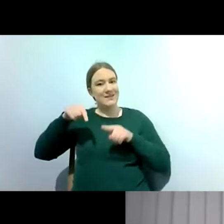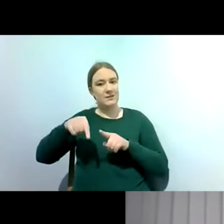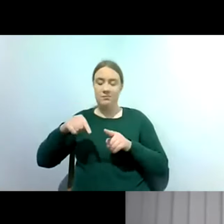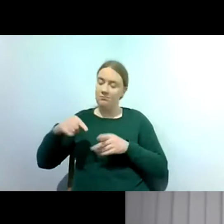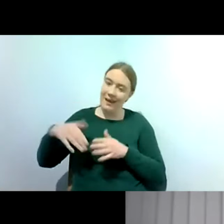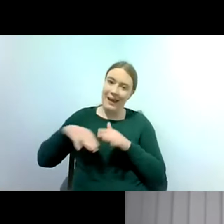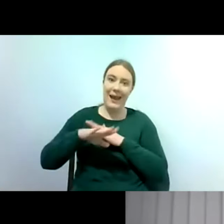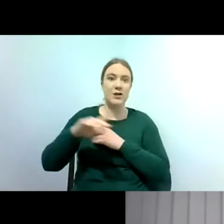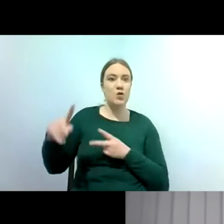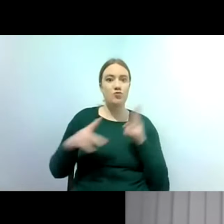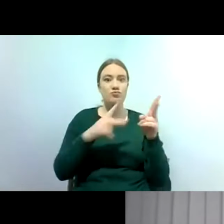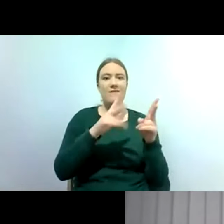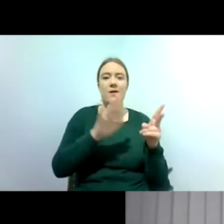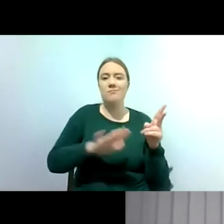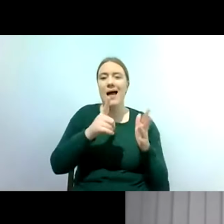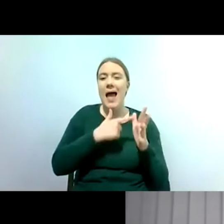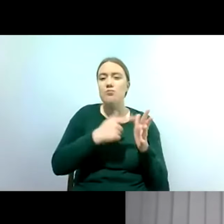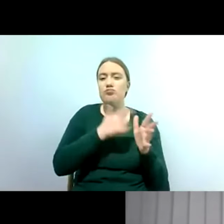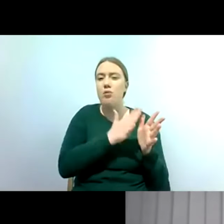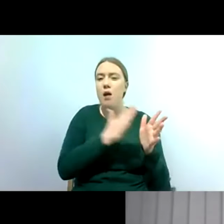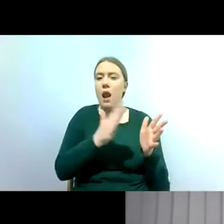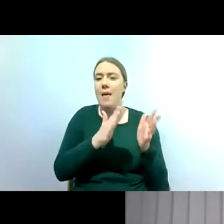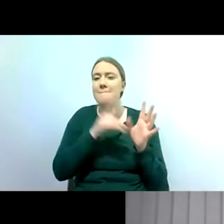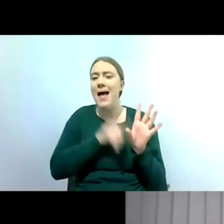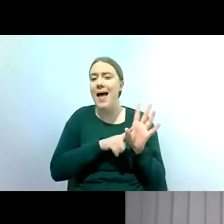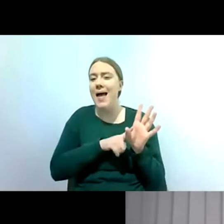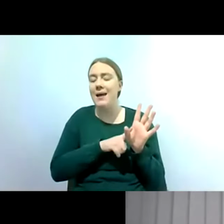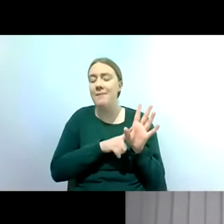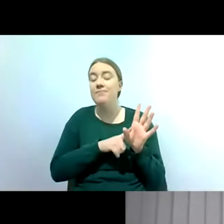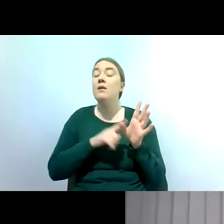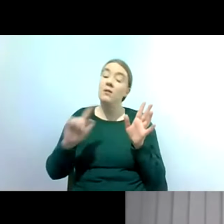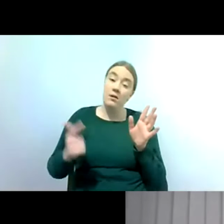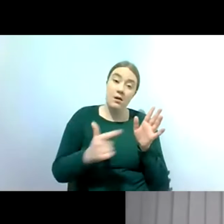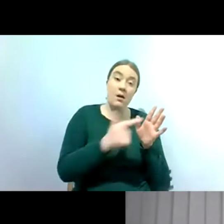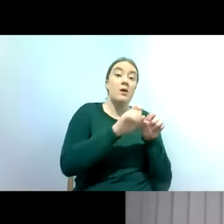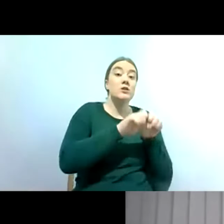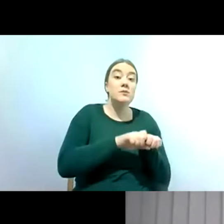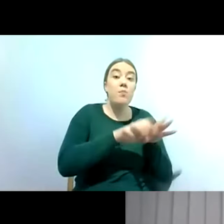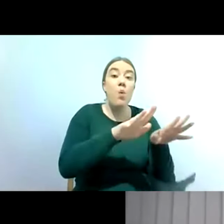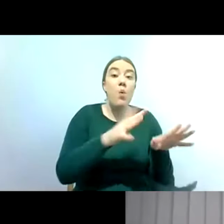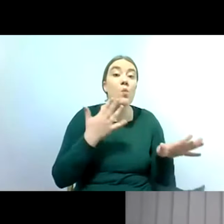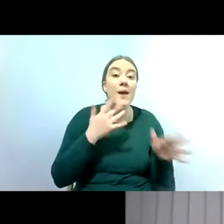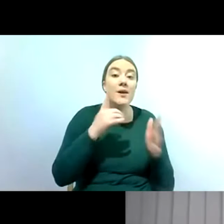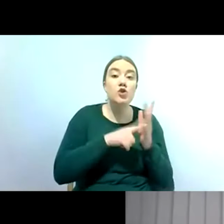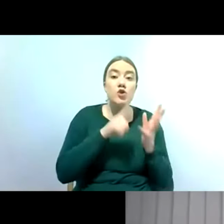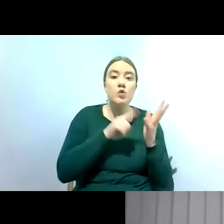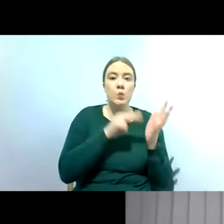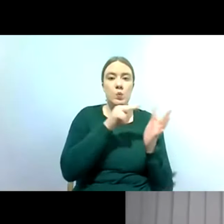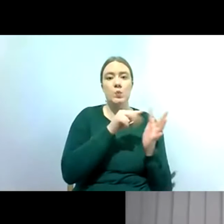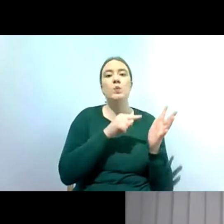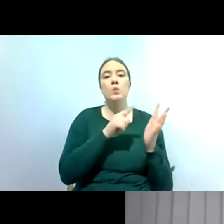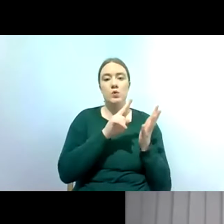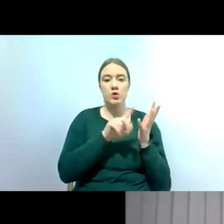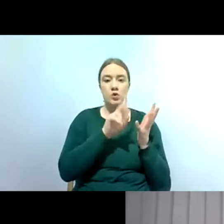uh in april and may and then spawning in june uh and so it's probably only in the terms of